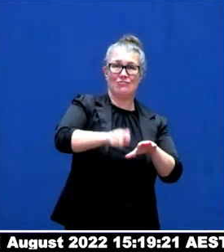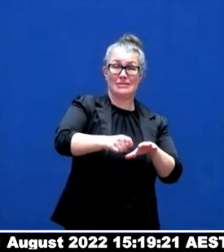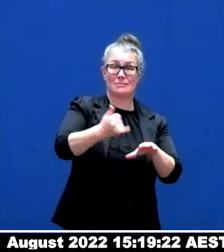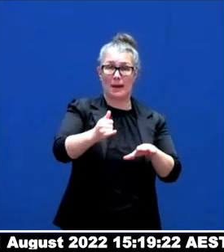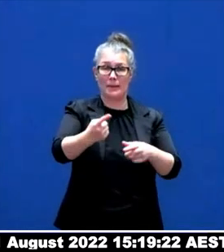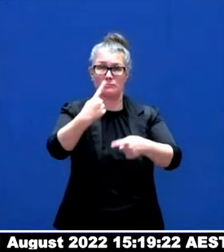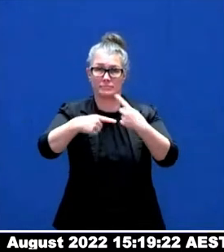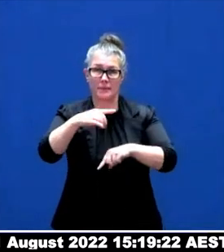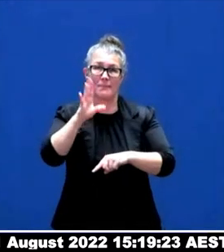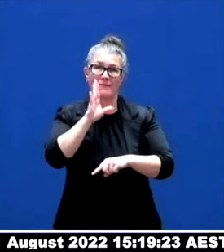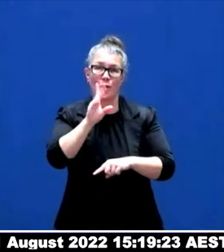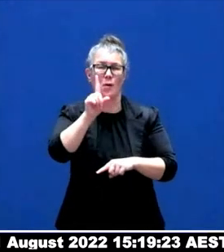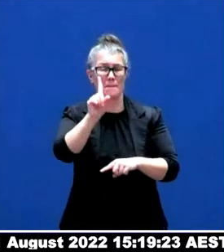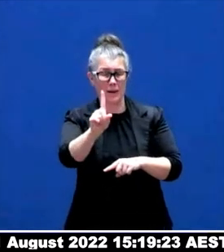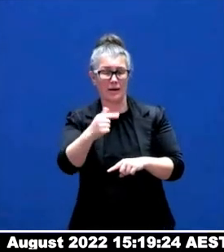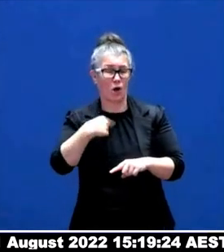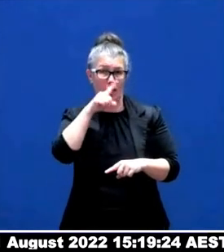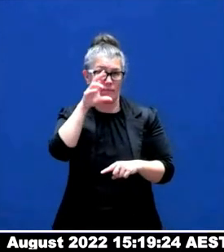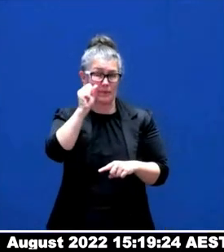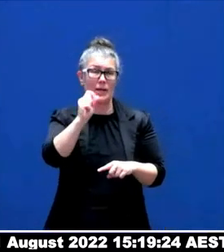You've told us about the three categories of support coordinators.